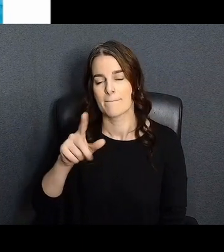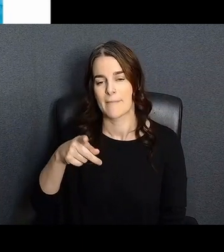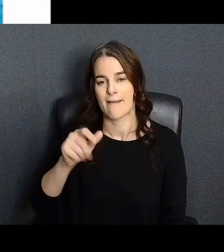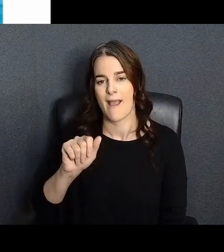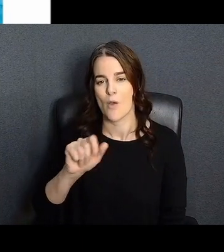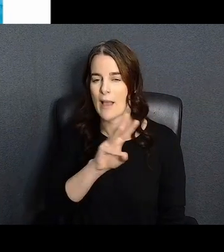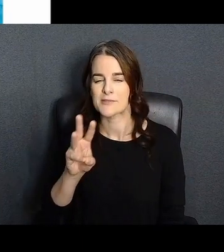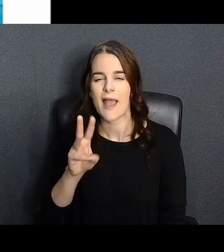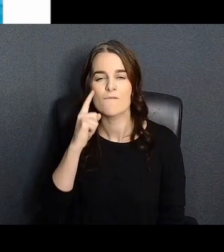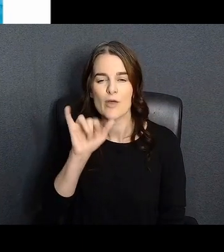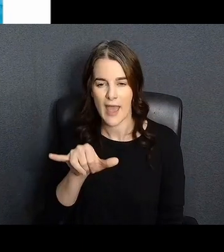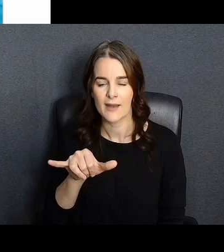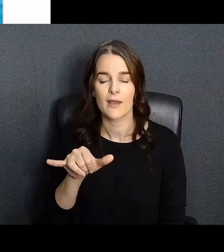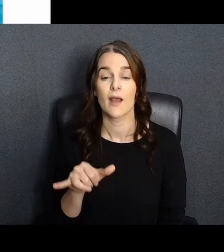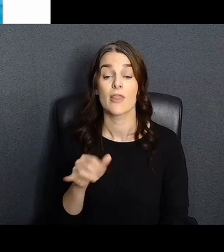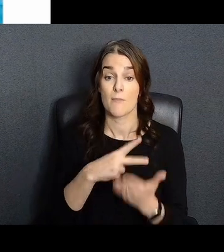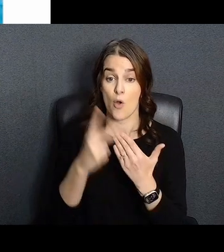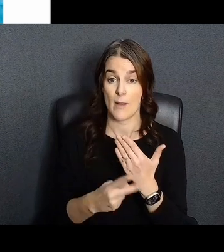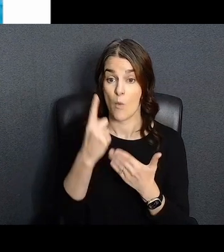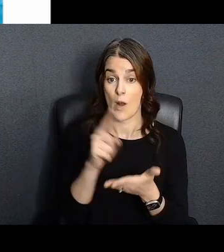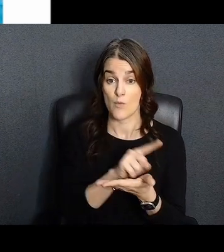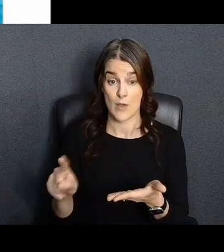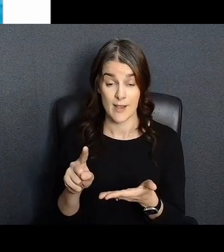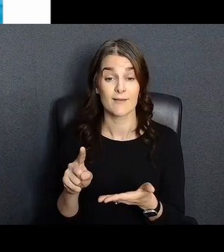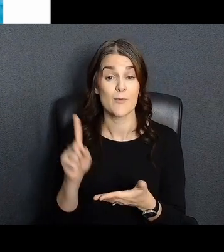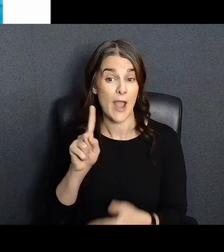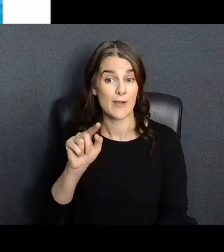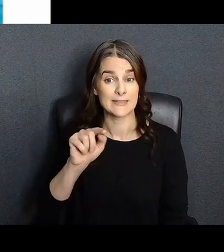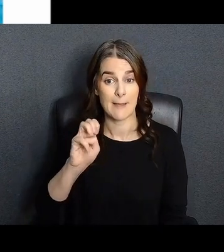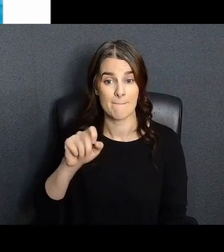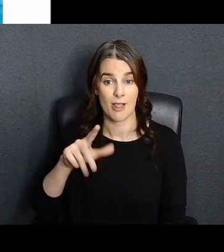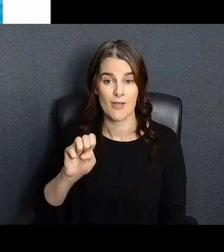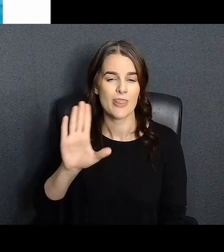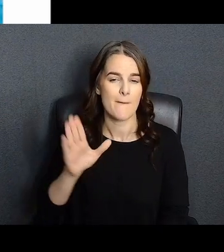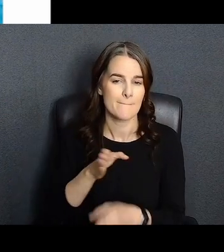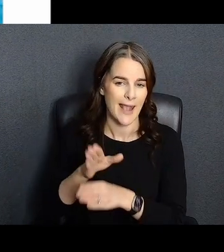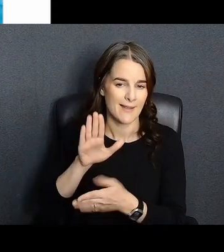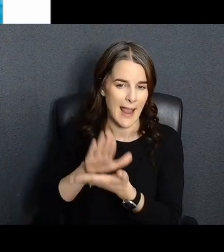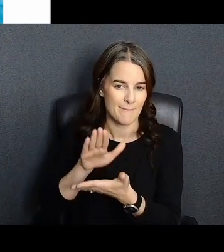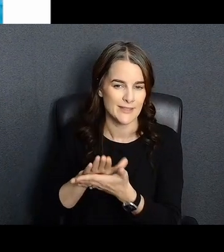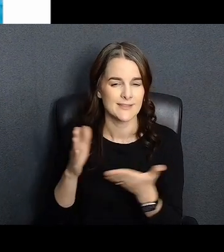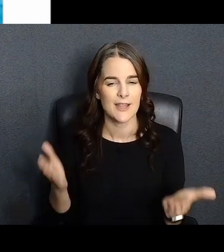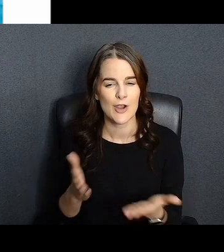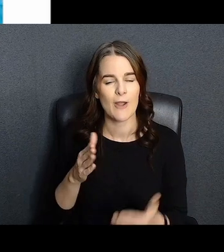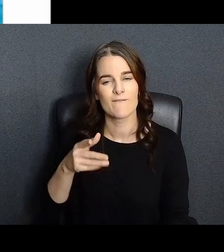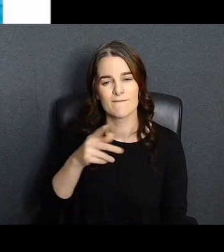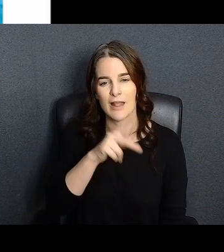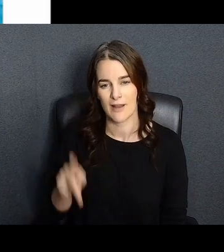And the program is one week at Temple's main campus in Philadelphia. You also don't have to be a resident of Pennsylvania